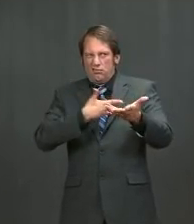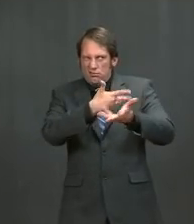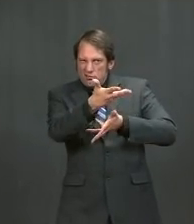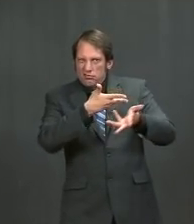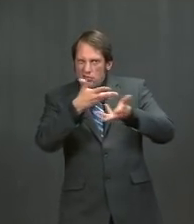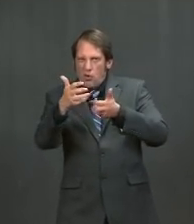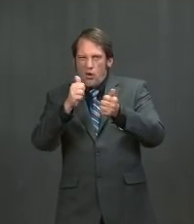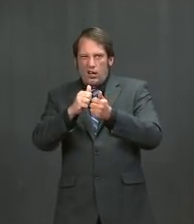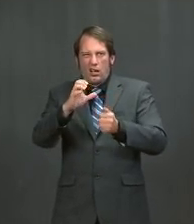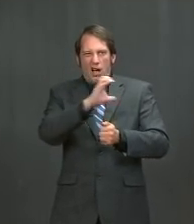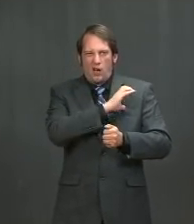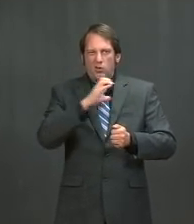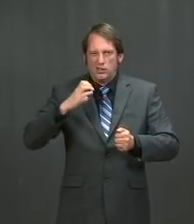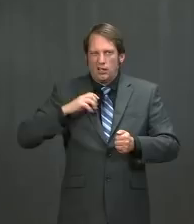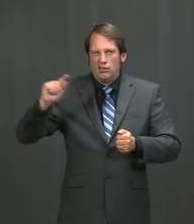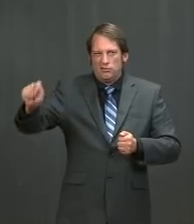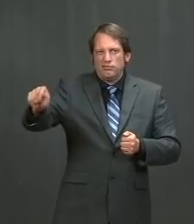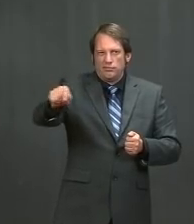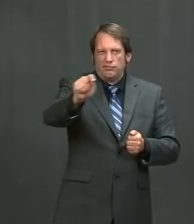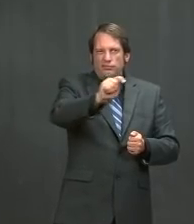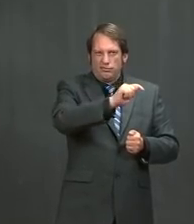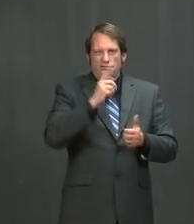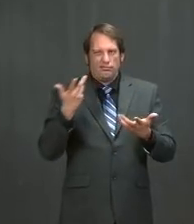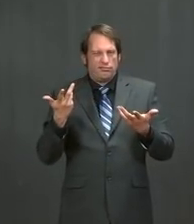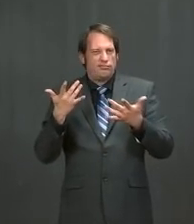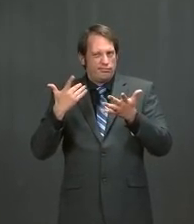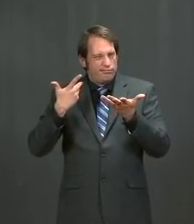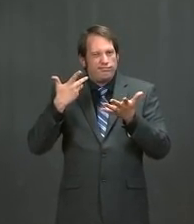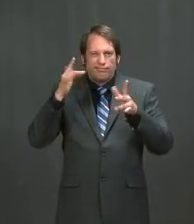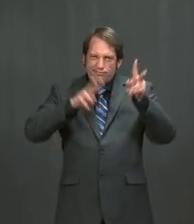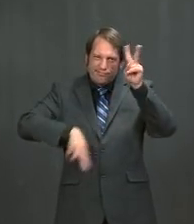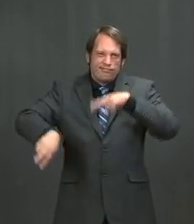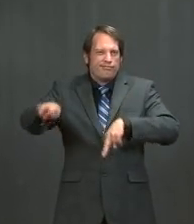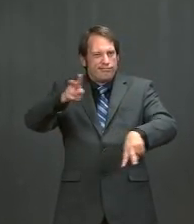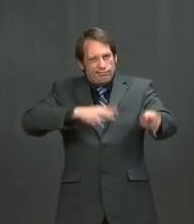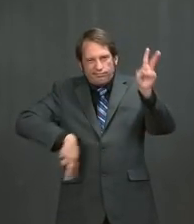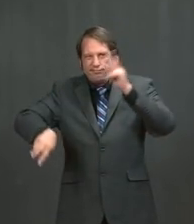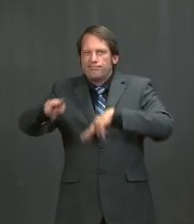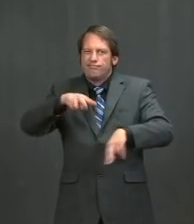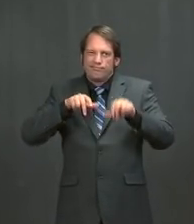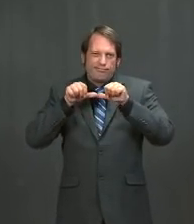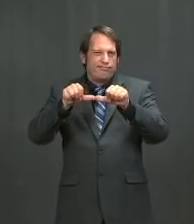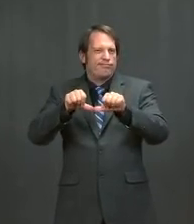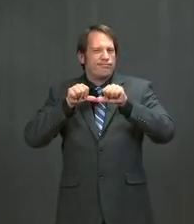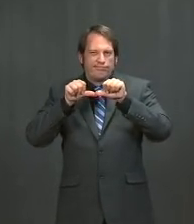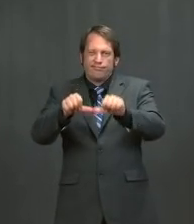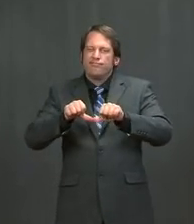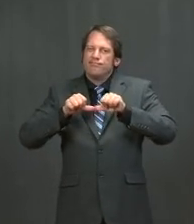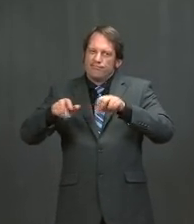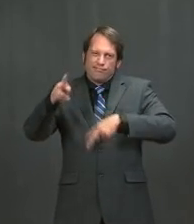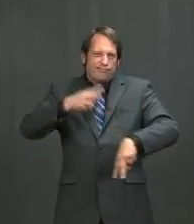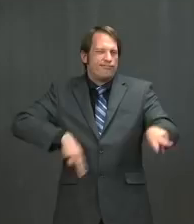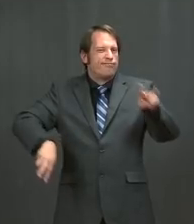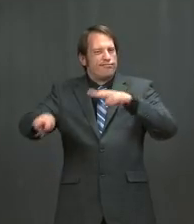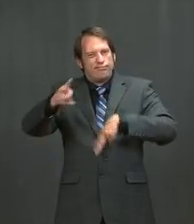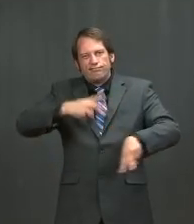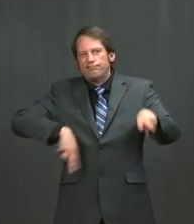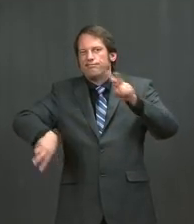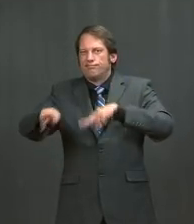that there is an ongoing review of what the options are that are possible under executive authority. There's also a policy review, as would be expected,